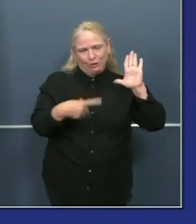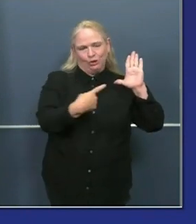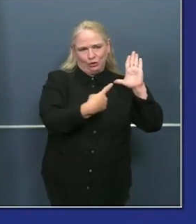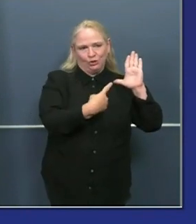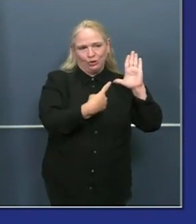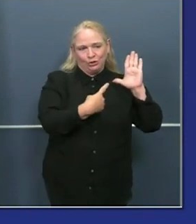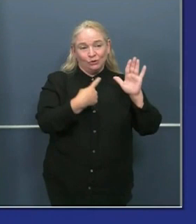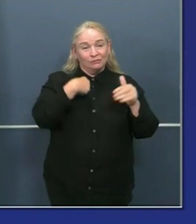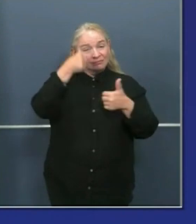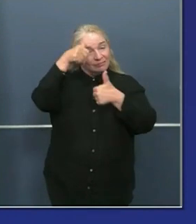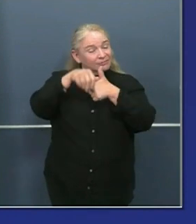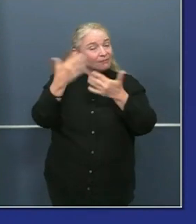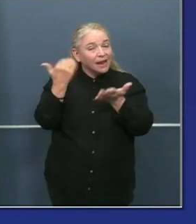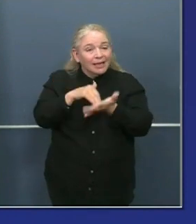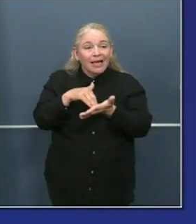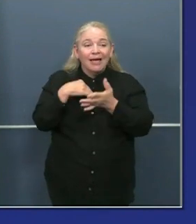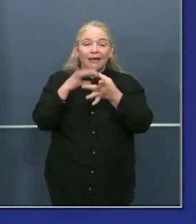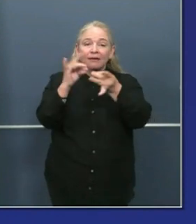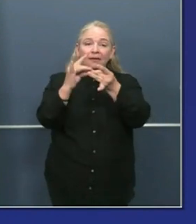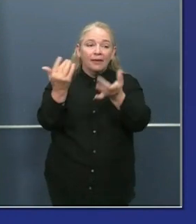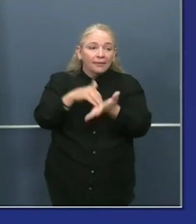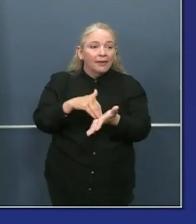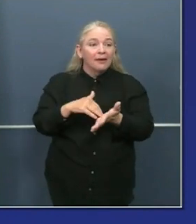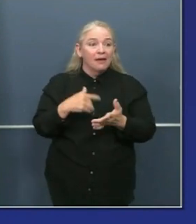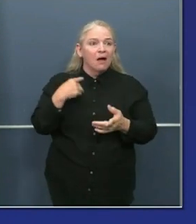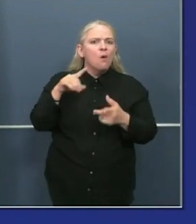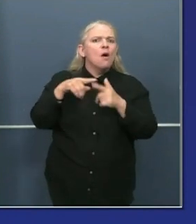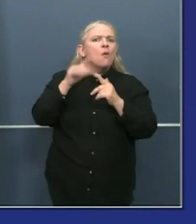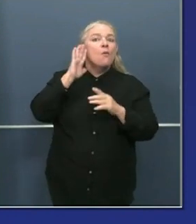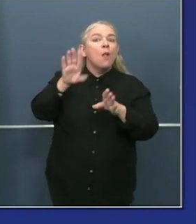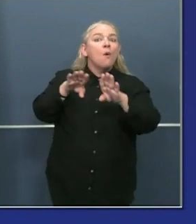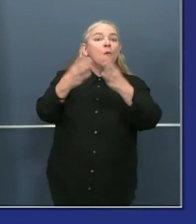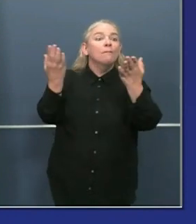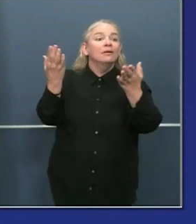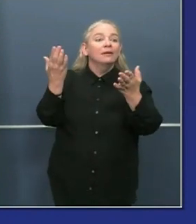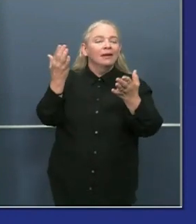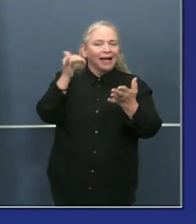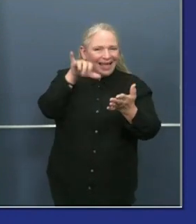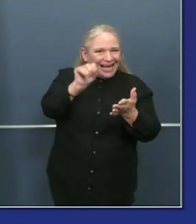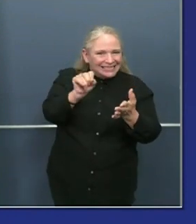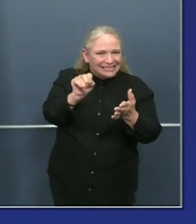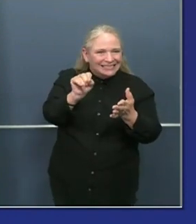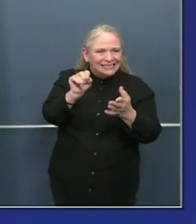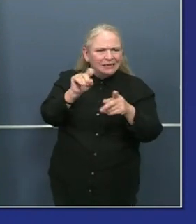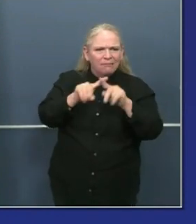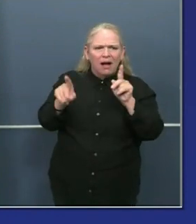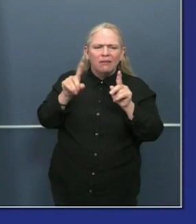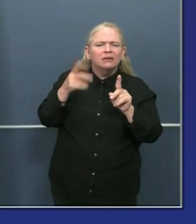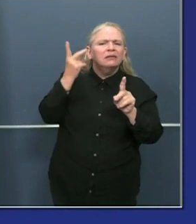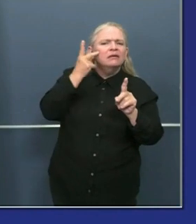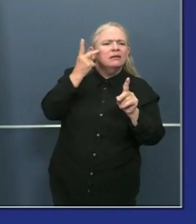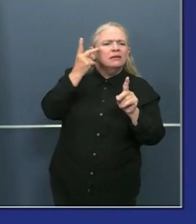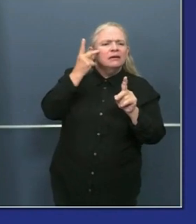TEAMS TO SIX KEY REGIONS IN THE STATE OF CALIFORNIA OVER THE WEEKEND. OUR FOCUS, AGAIN, IS TO REMIND